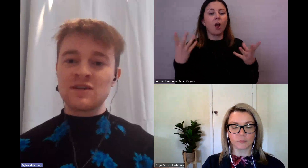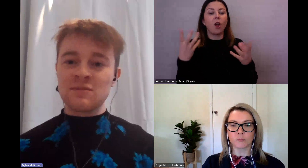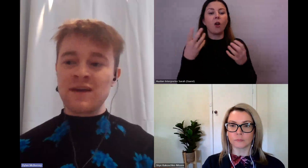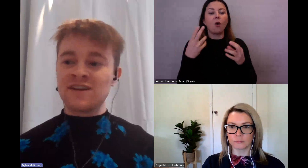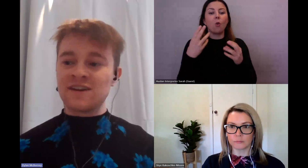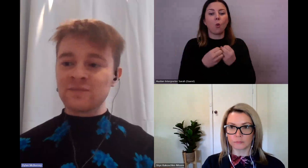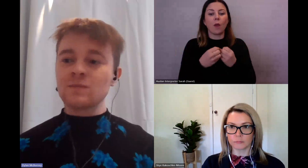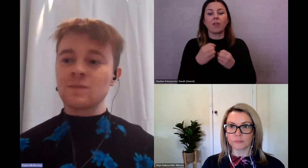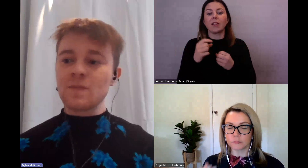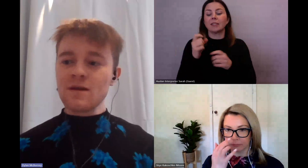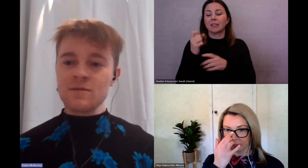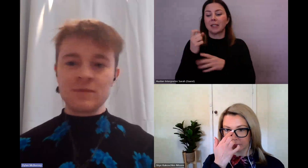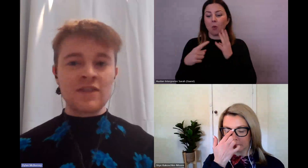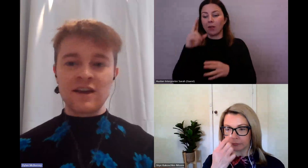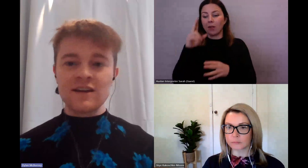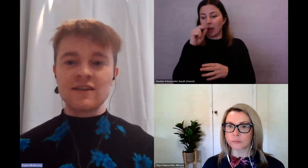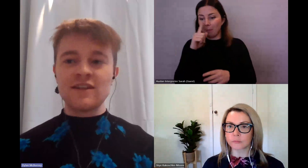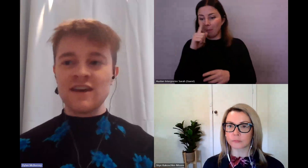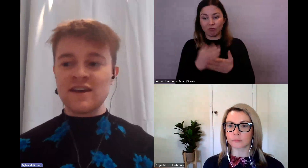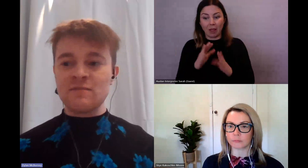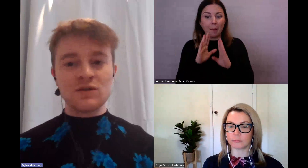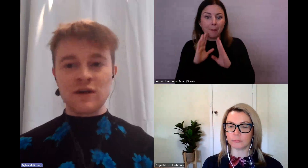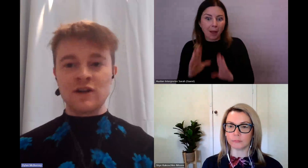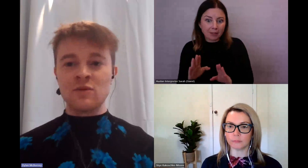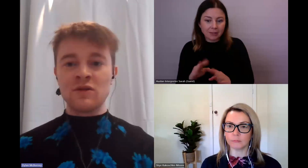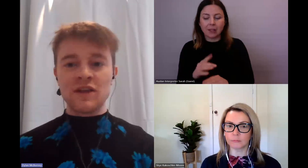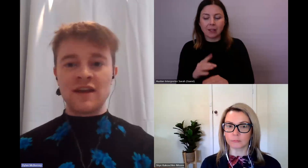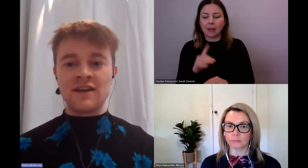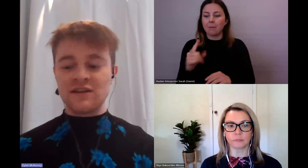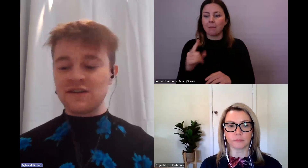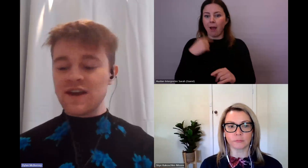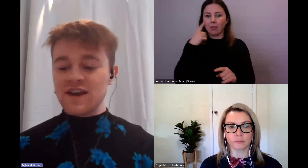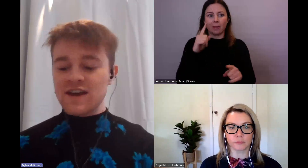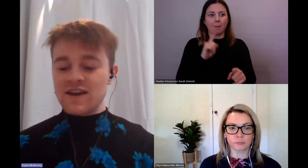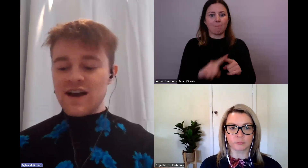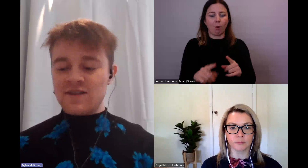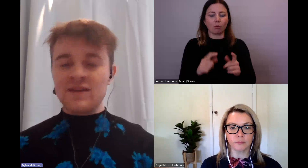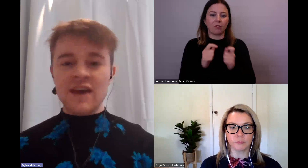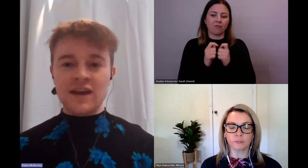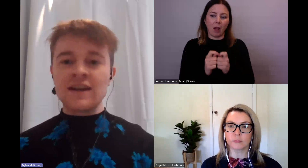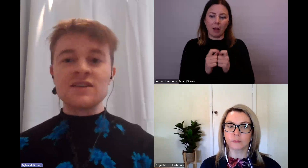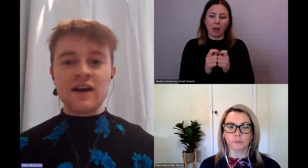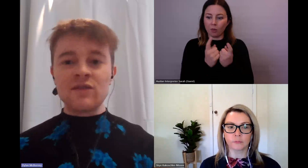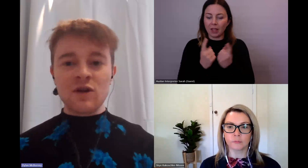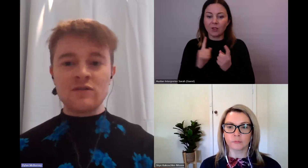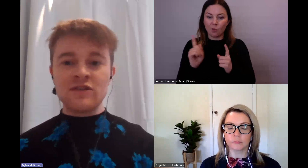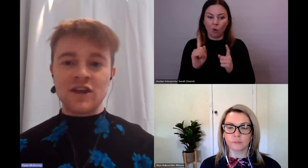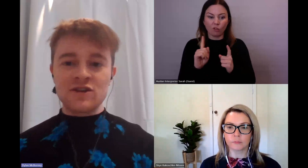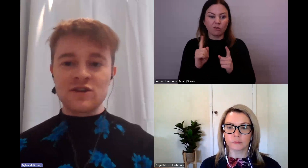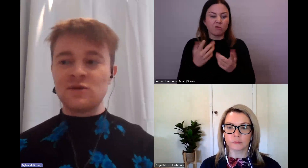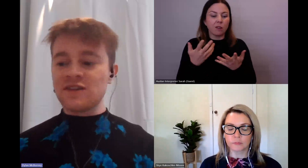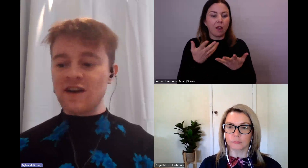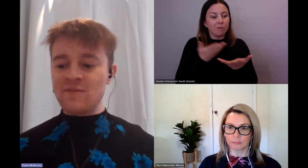is amazing, but I think the most valuable thing is yeah getting to have those conversations.